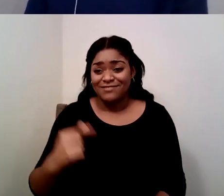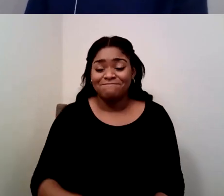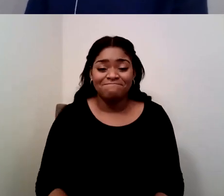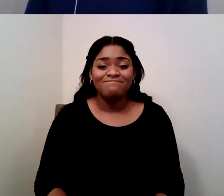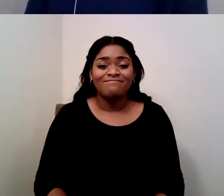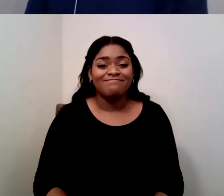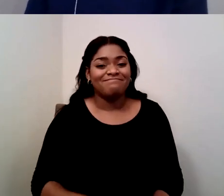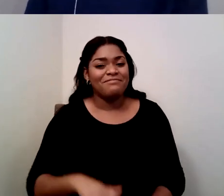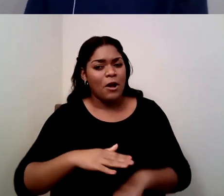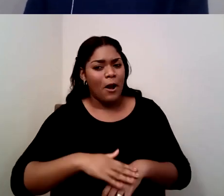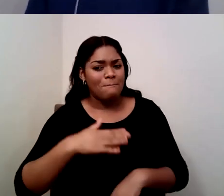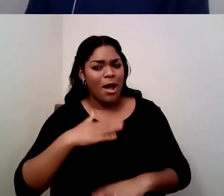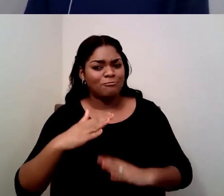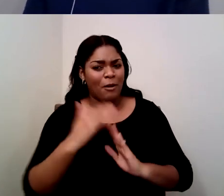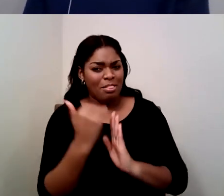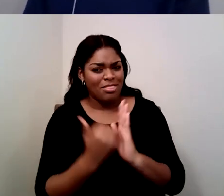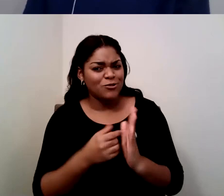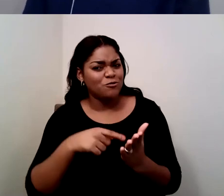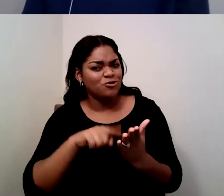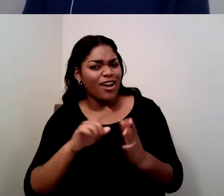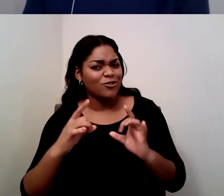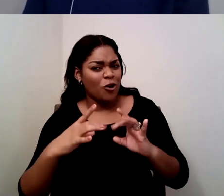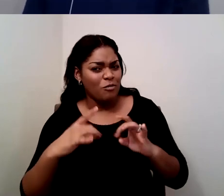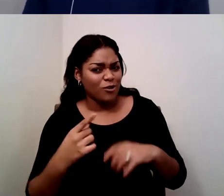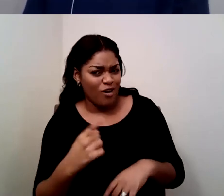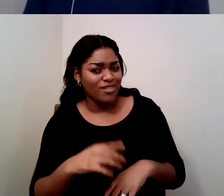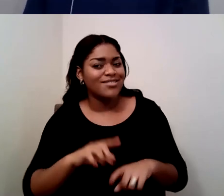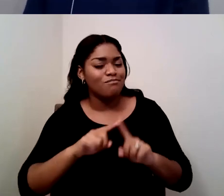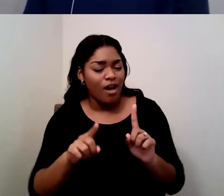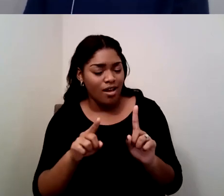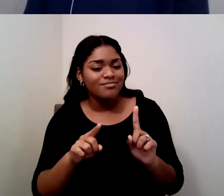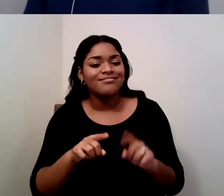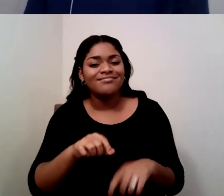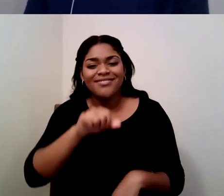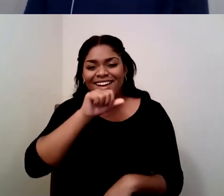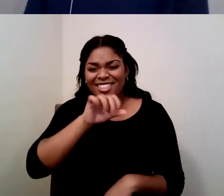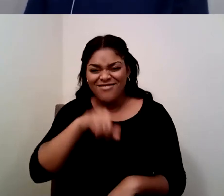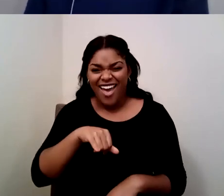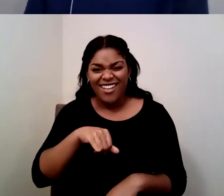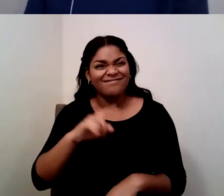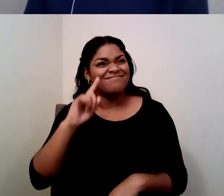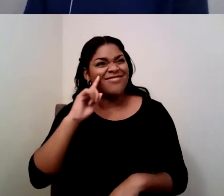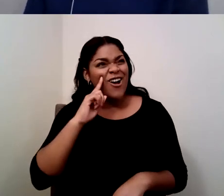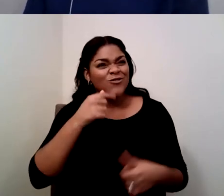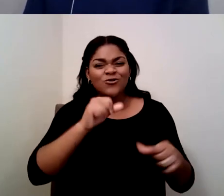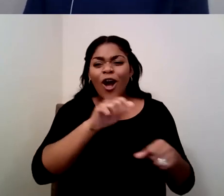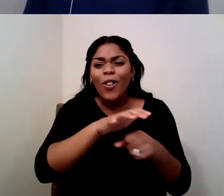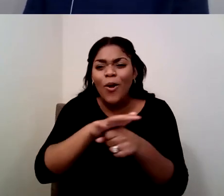It is on my bucket list to check out the Starbucks ones, but I love the thought of trying out local ones because I know even in Rochester